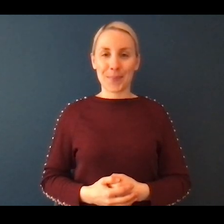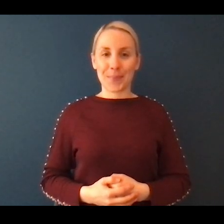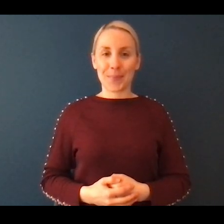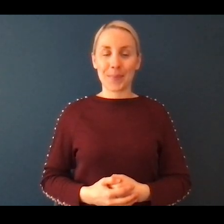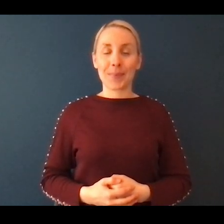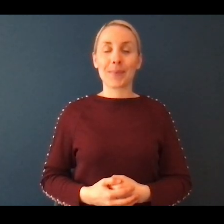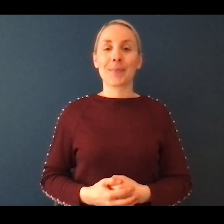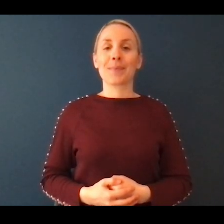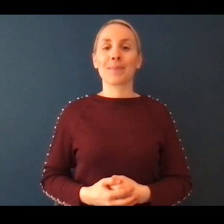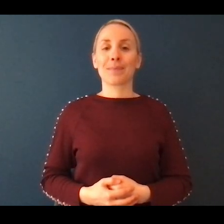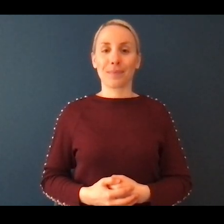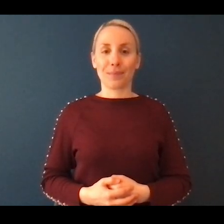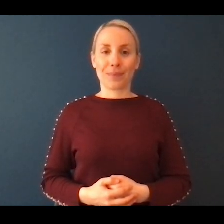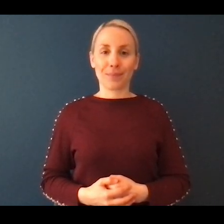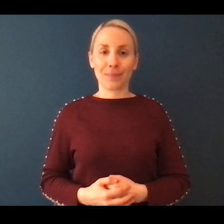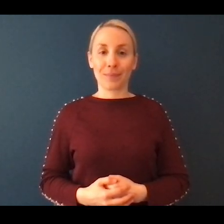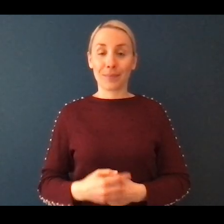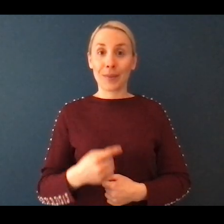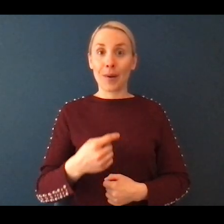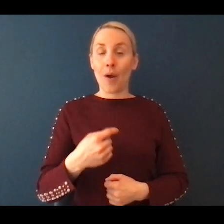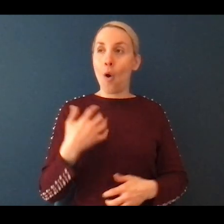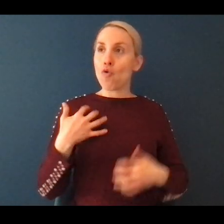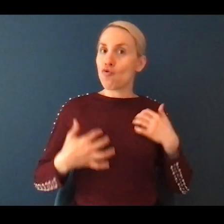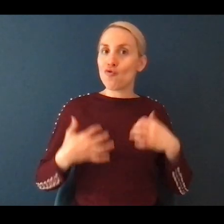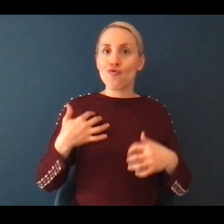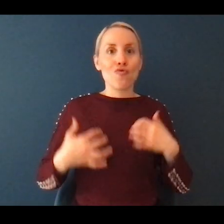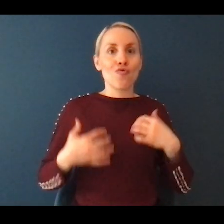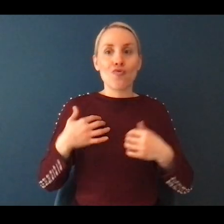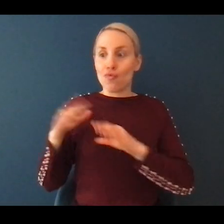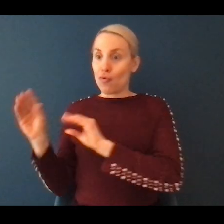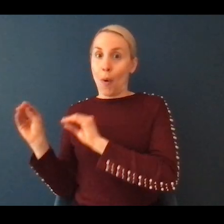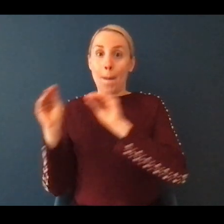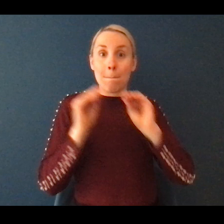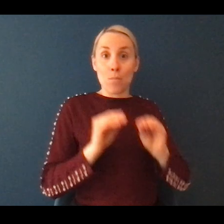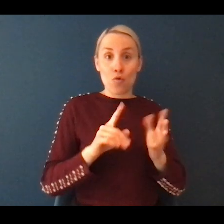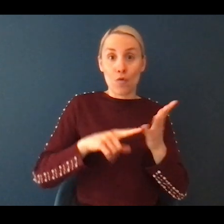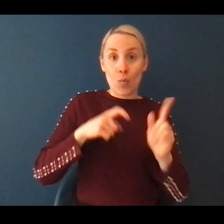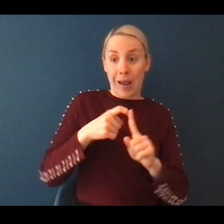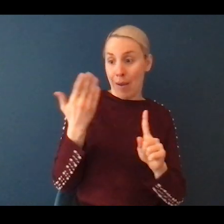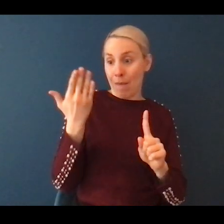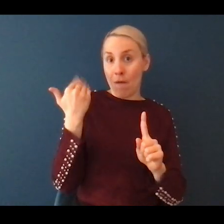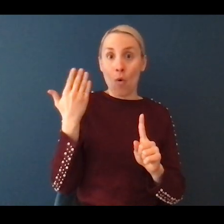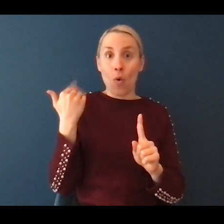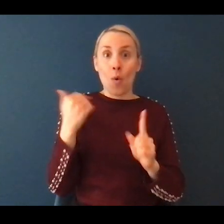I had just um recently moved to the UK I'd been living in the US for the last five years